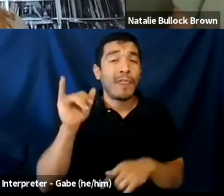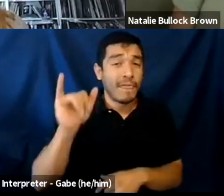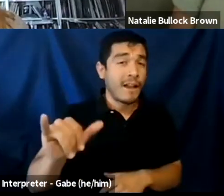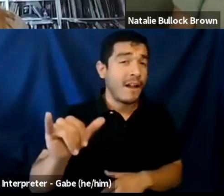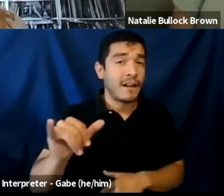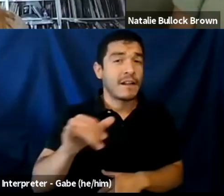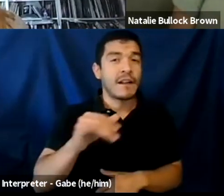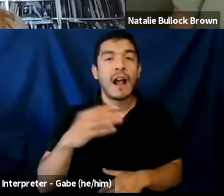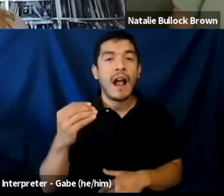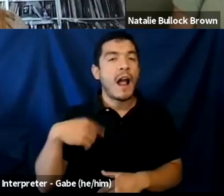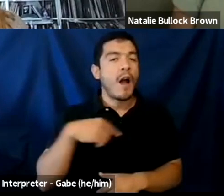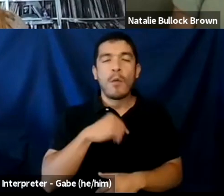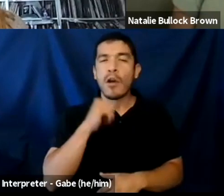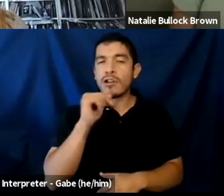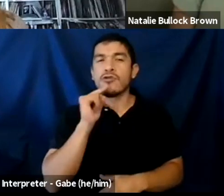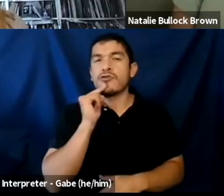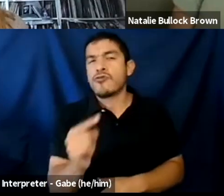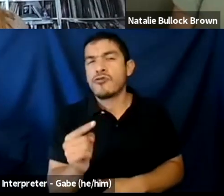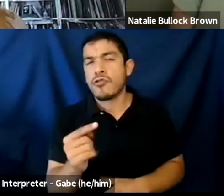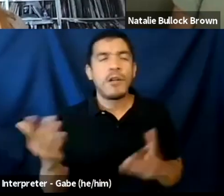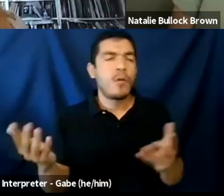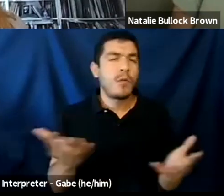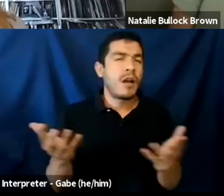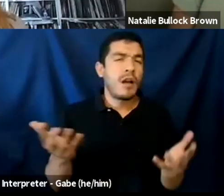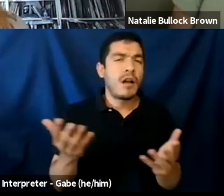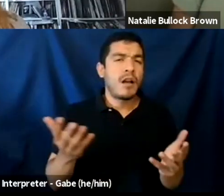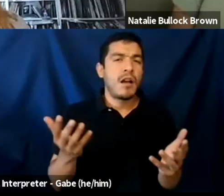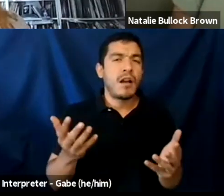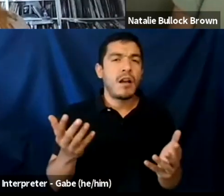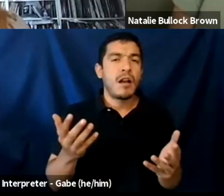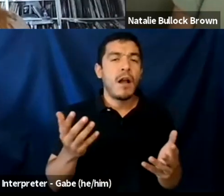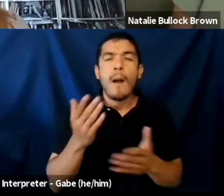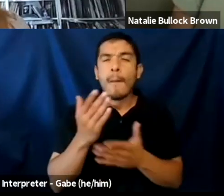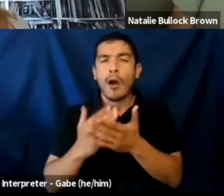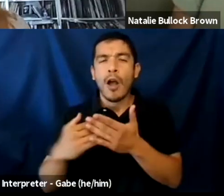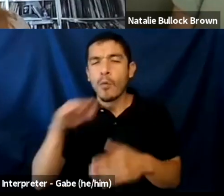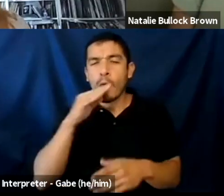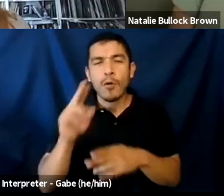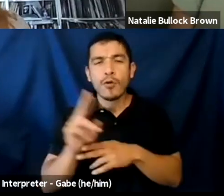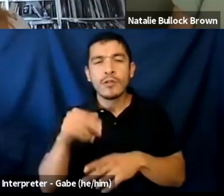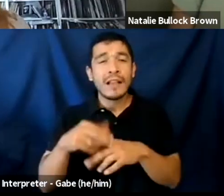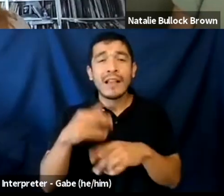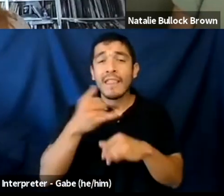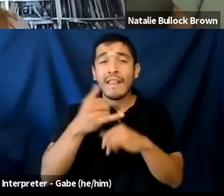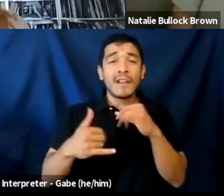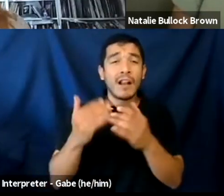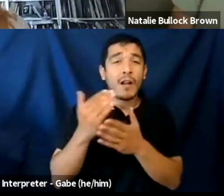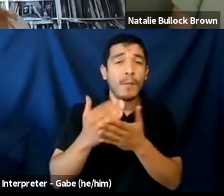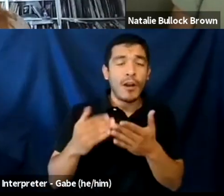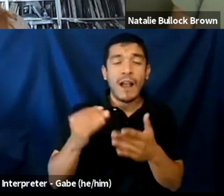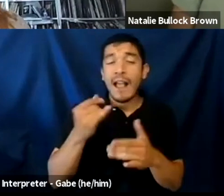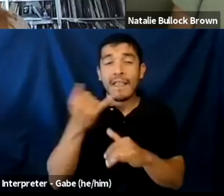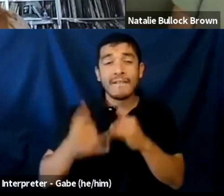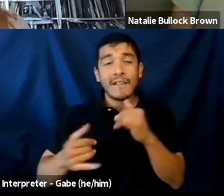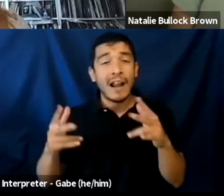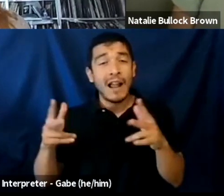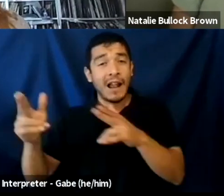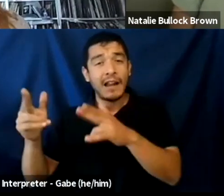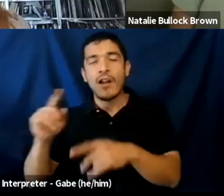and we're not sure what bit we're going to use in the final film and the final edit. And it's such a process,